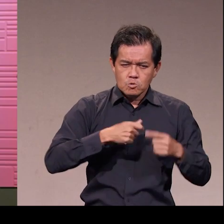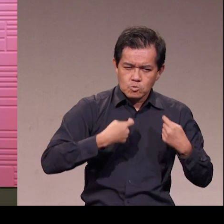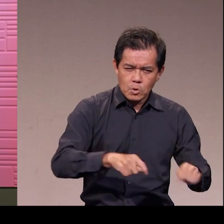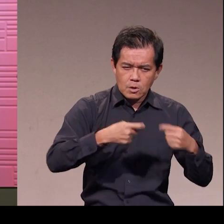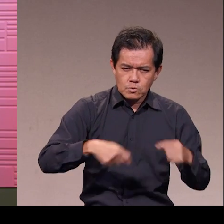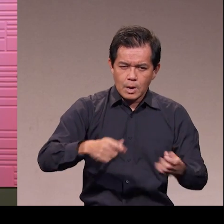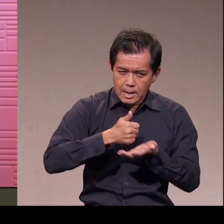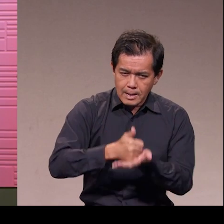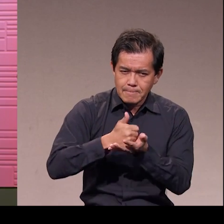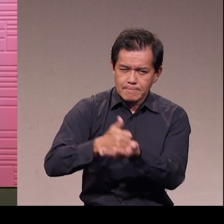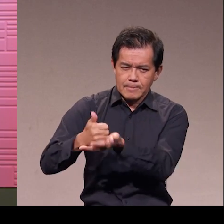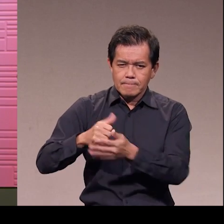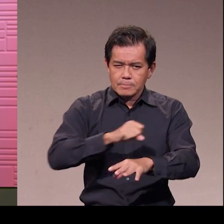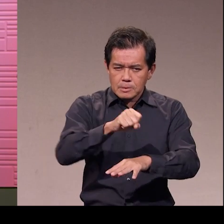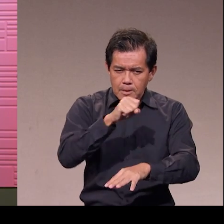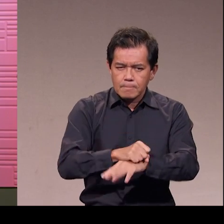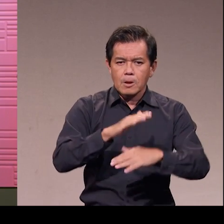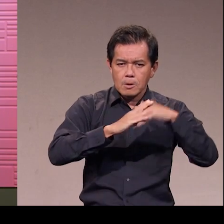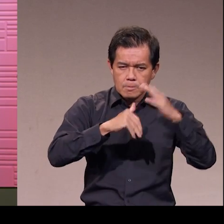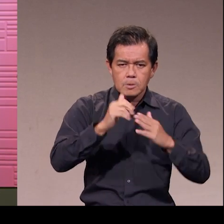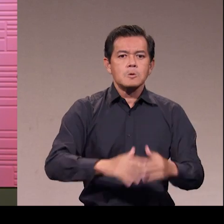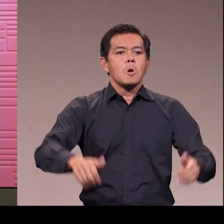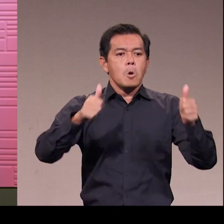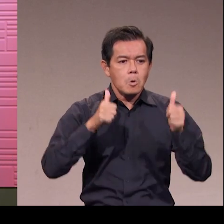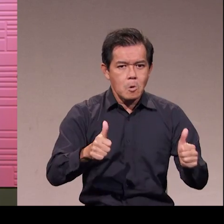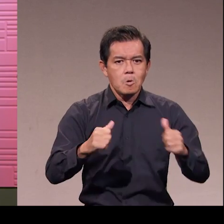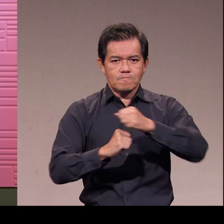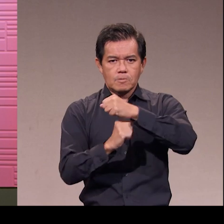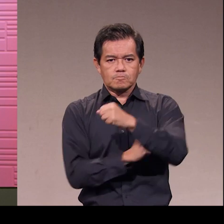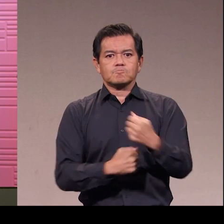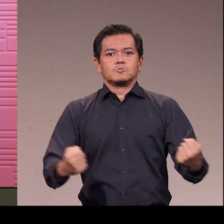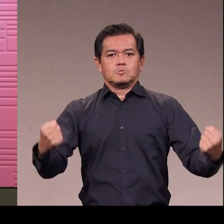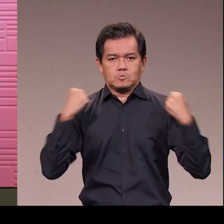sound foundation in the language, so that when they get jobs here, or in China, Taiwan, or Hong Kong,